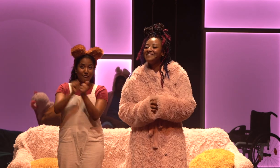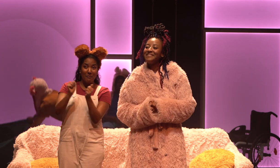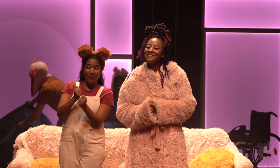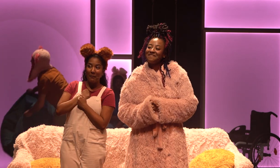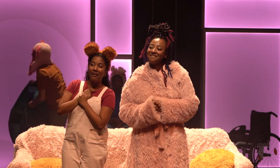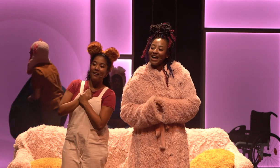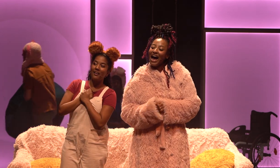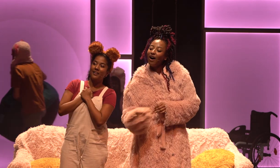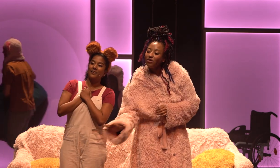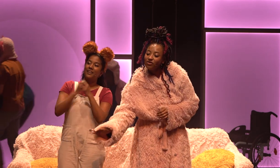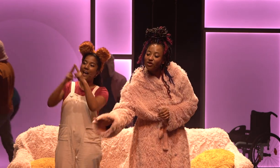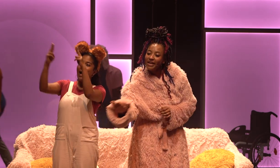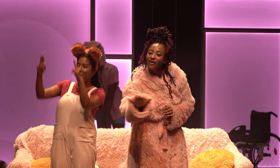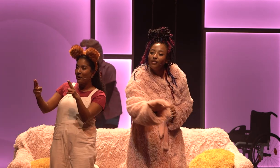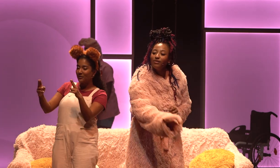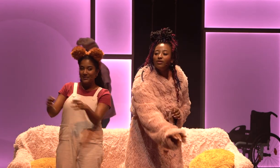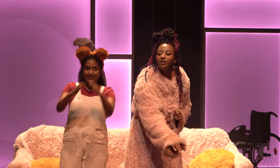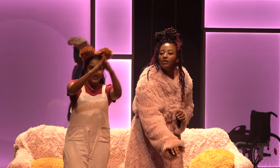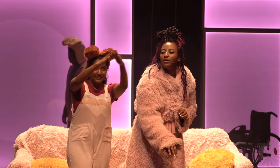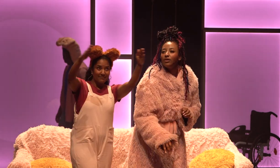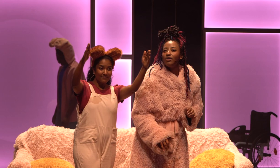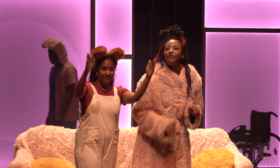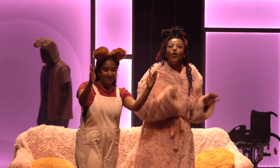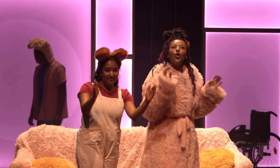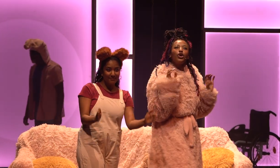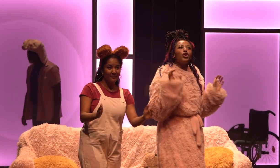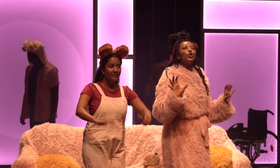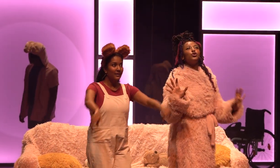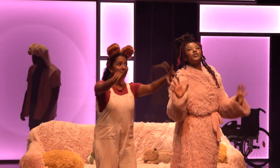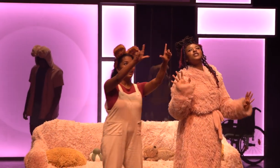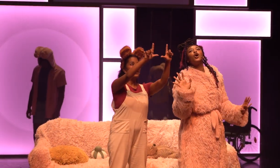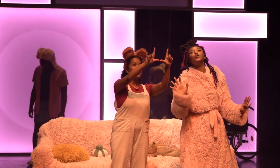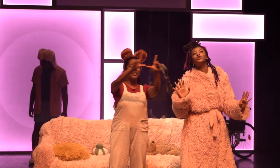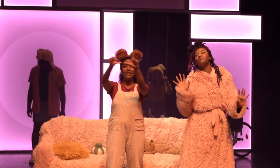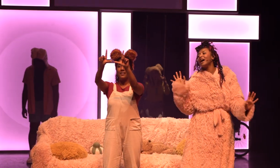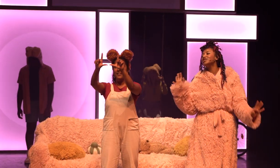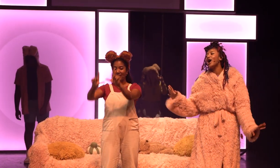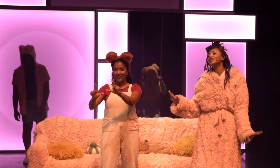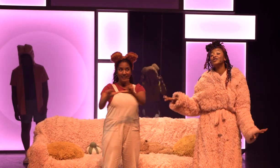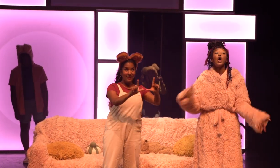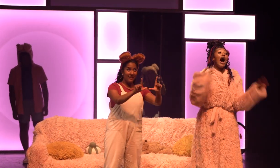mine. A house on a hill. Four huge windows, with Bratz curtains -